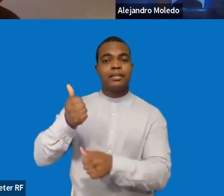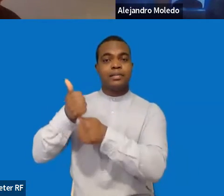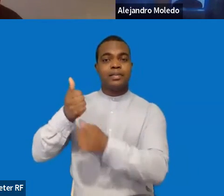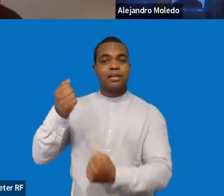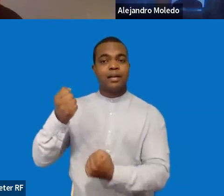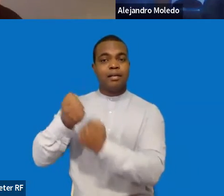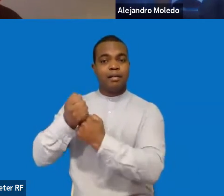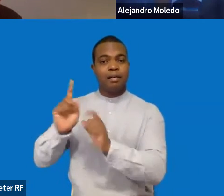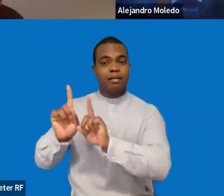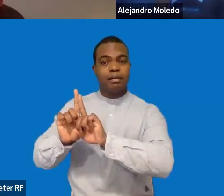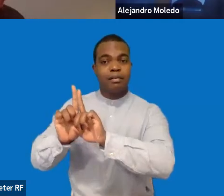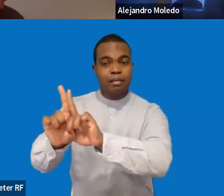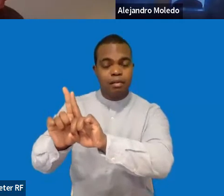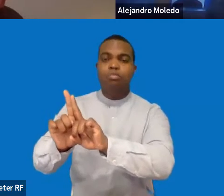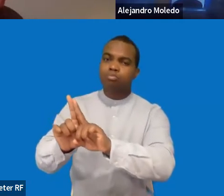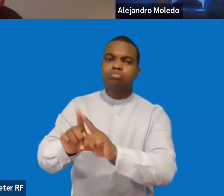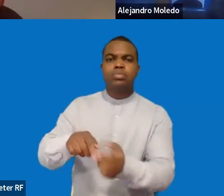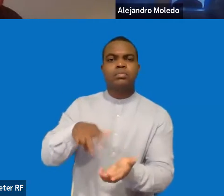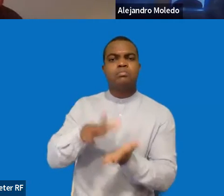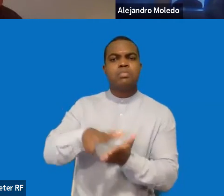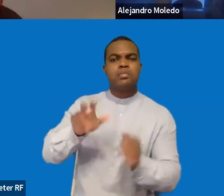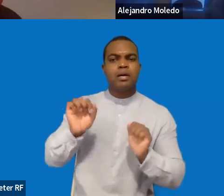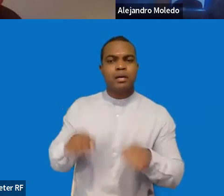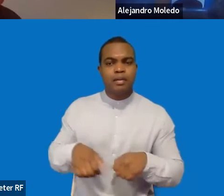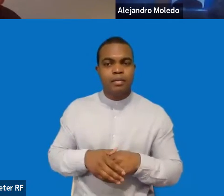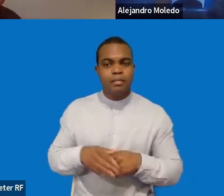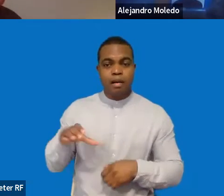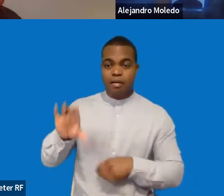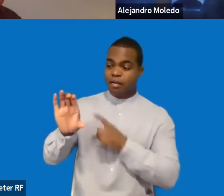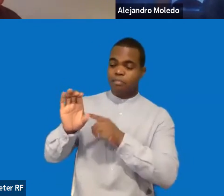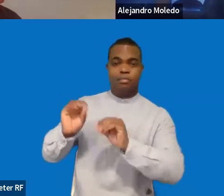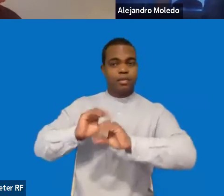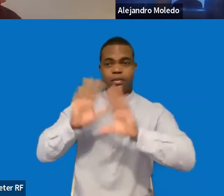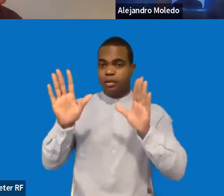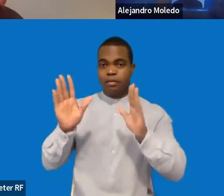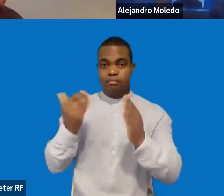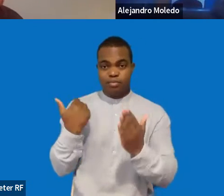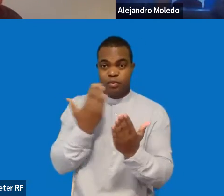respects privacy. It will not say which type of disability you have,